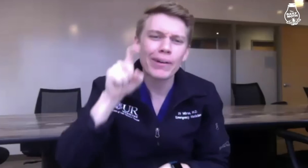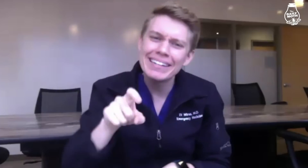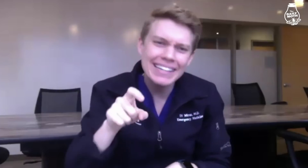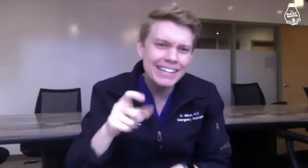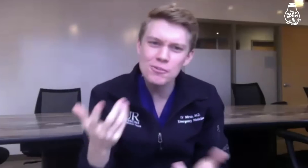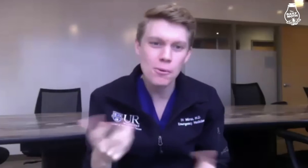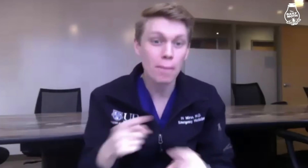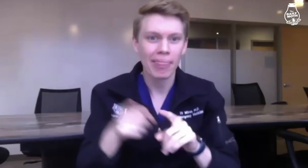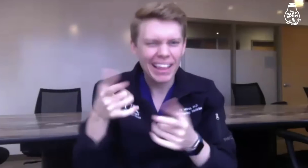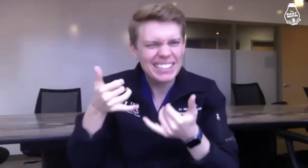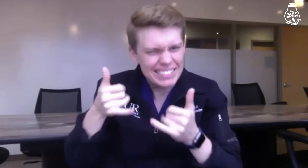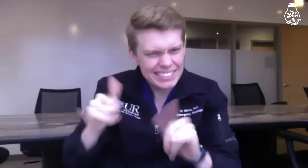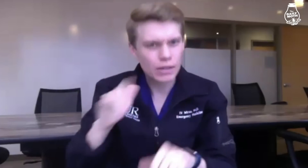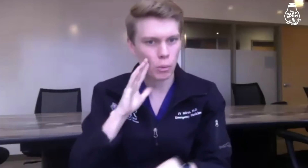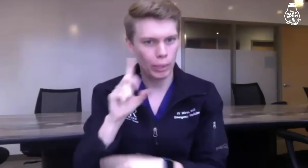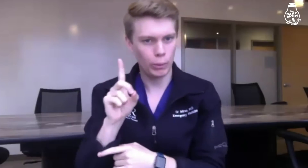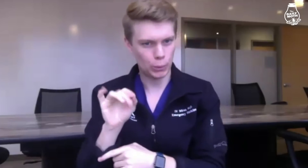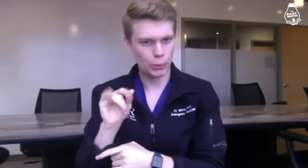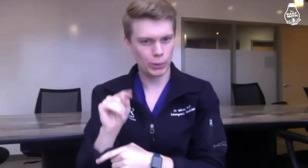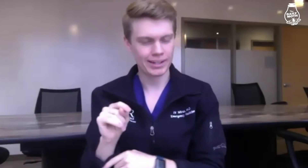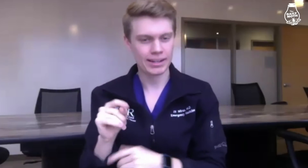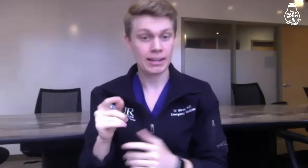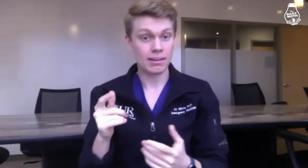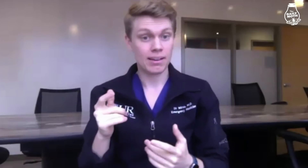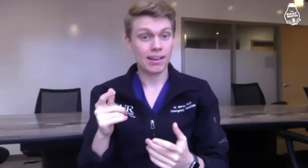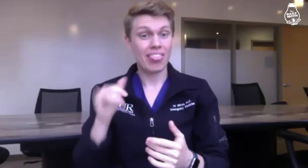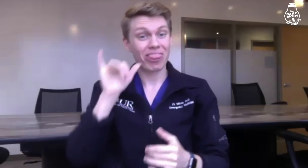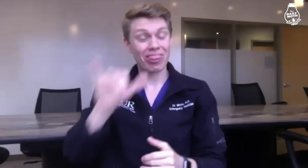He doesn't have to, but he still wears one.